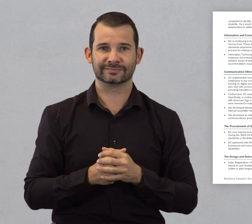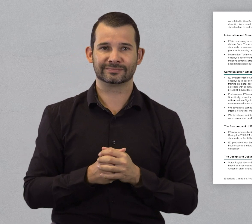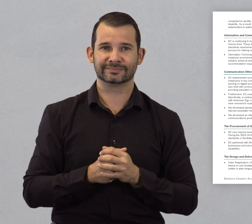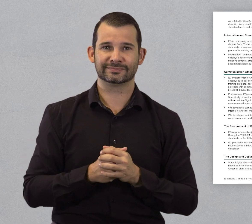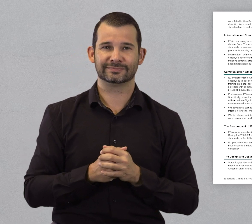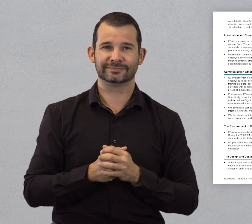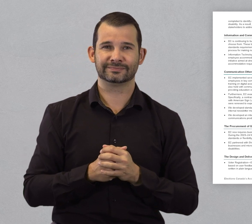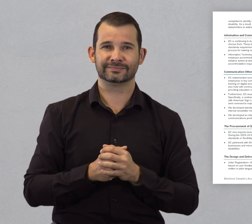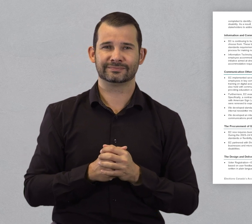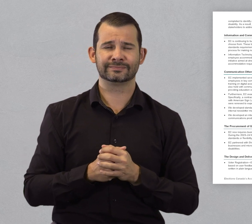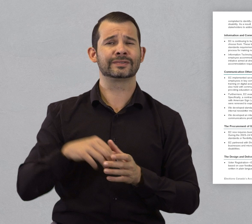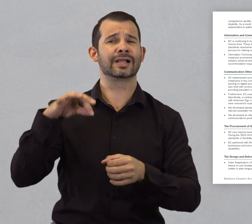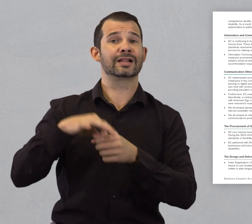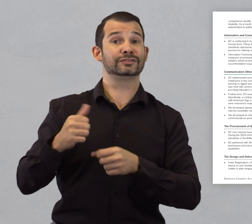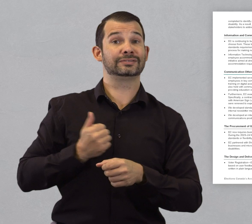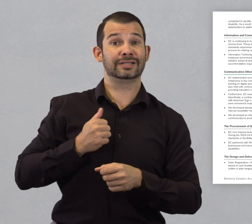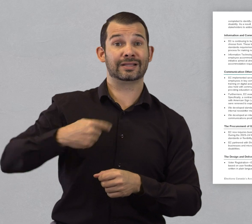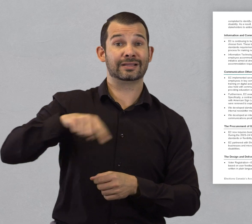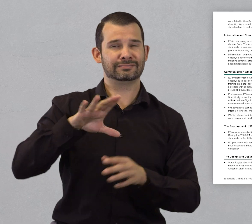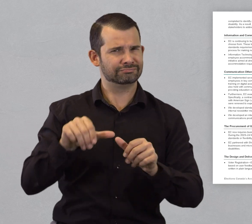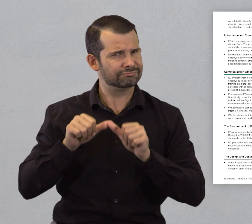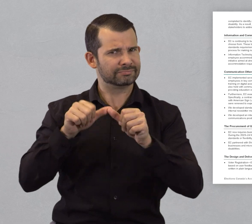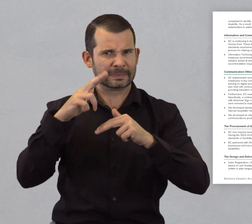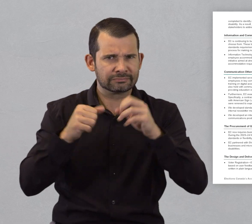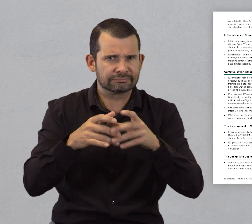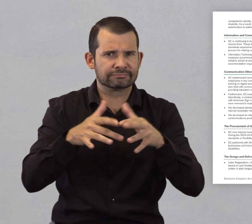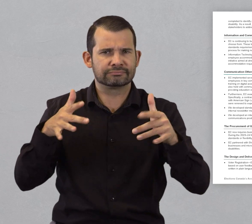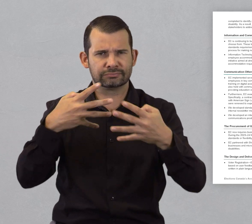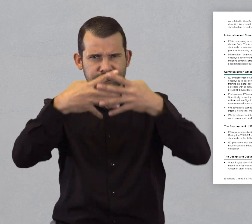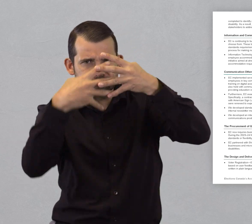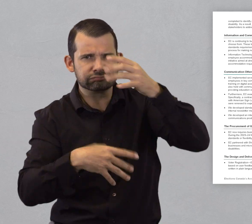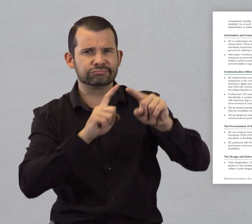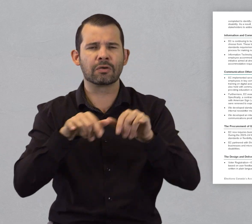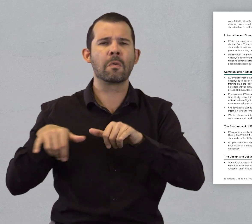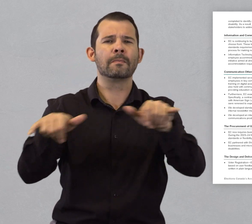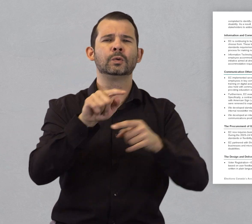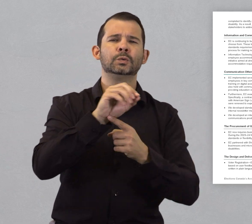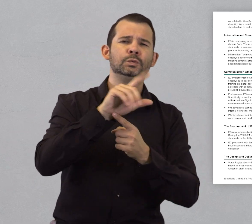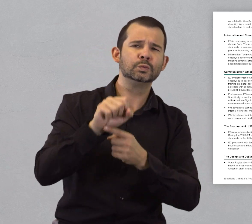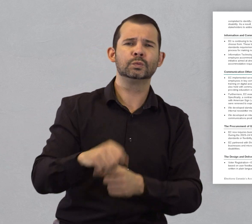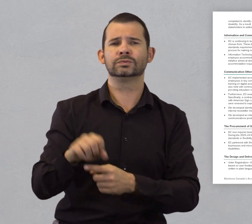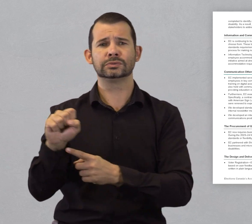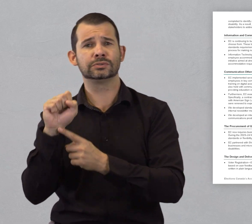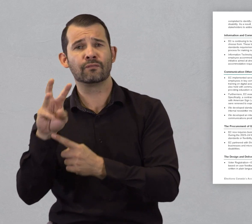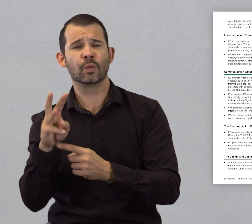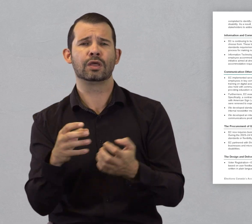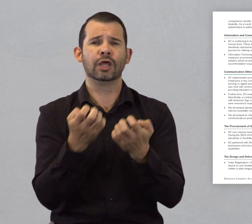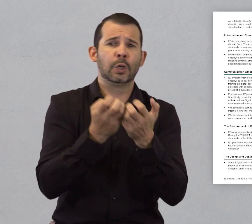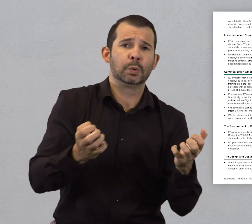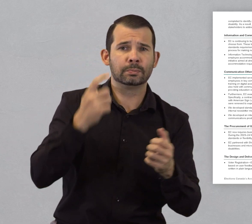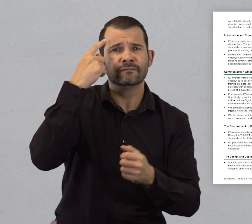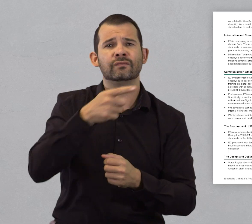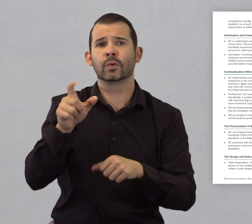• EC is continuing to build an inventory of all common tools, software and equipment for employees